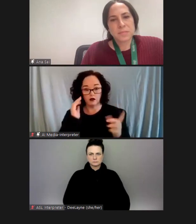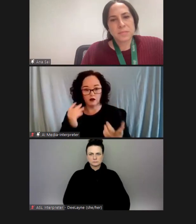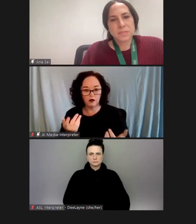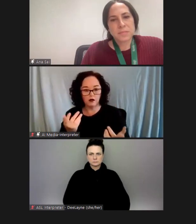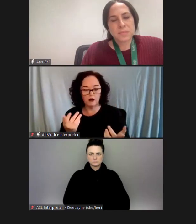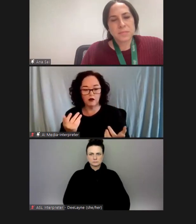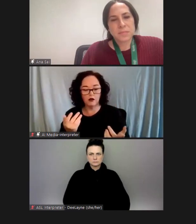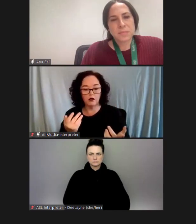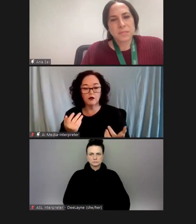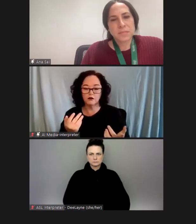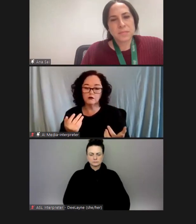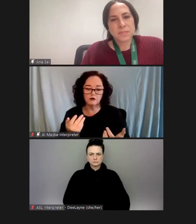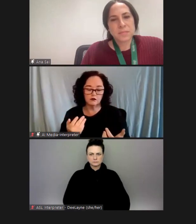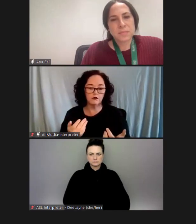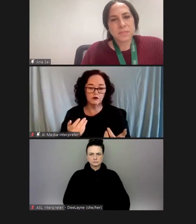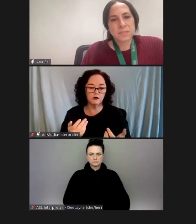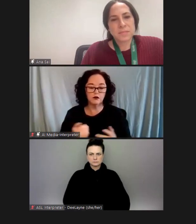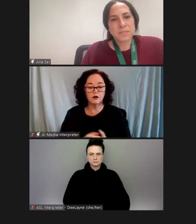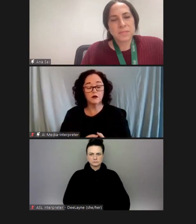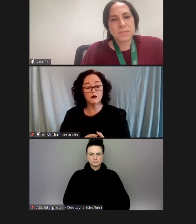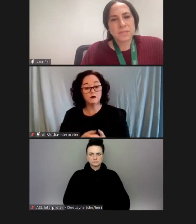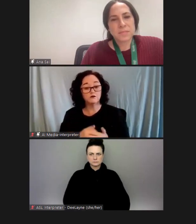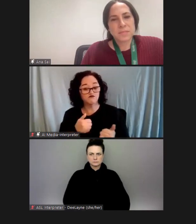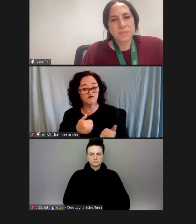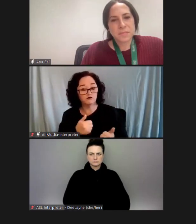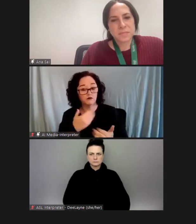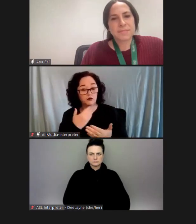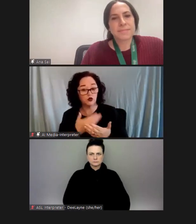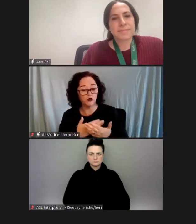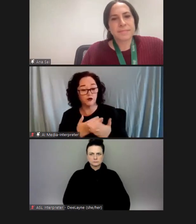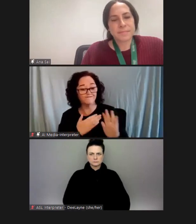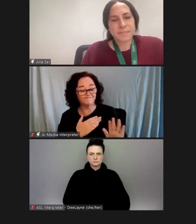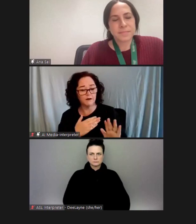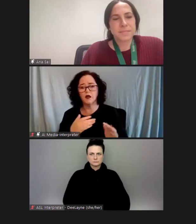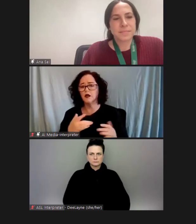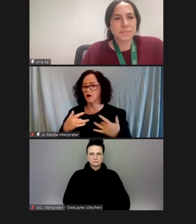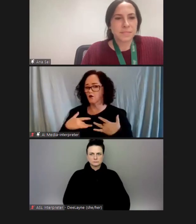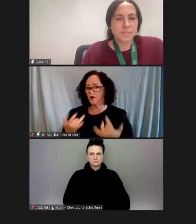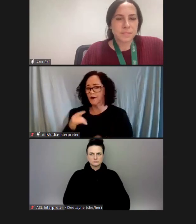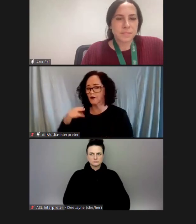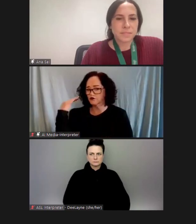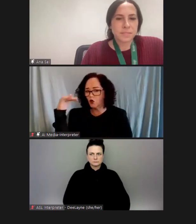love that but then how do they do in